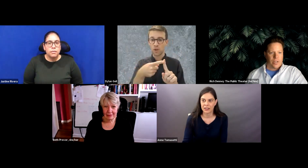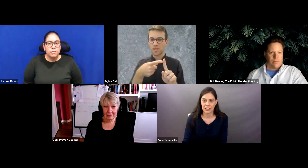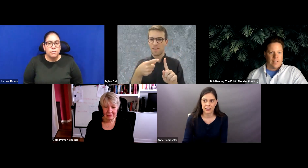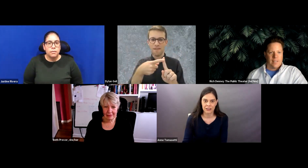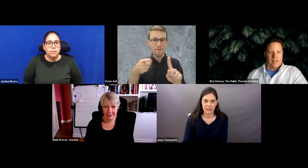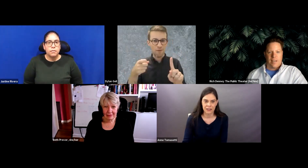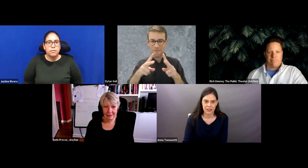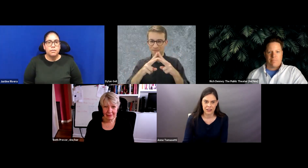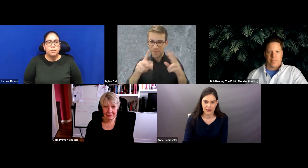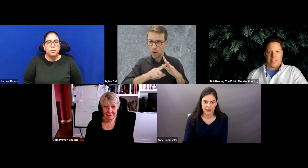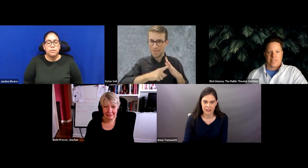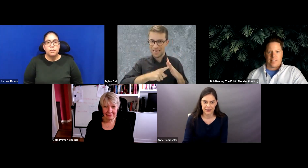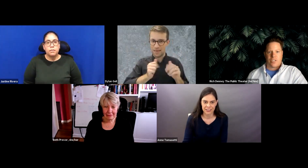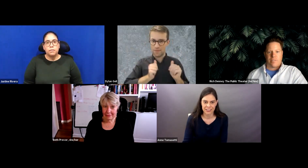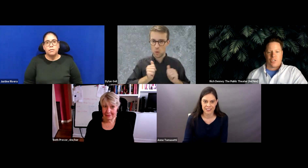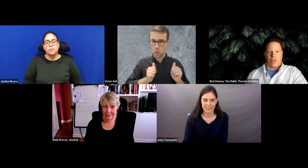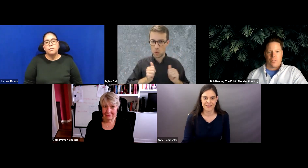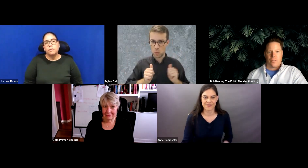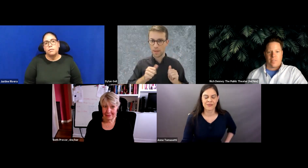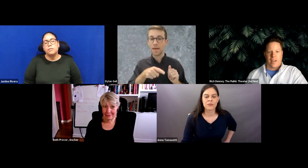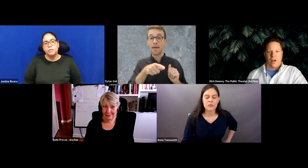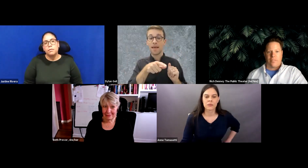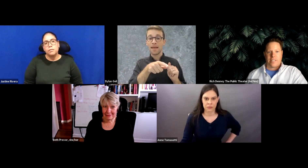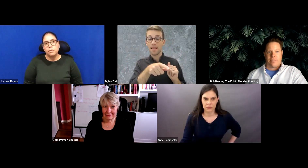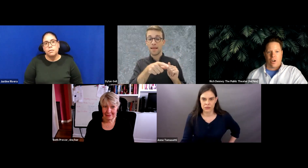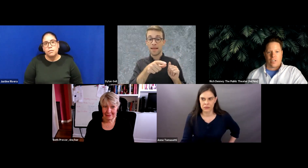show. This is a section of the show that all of us have talked